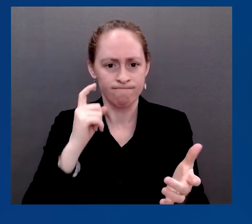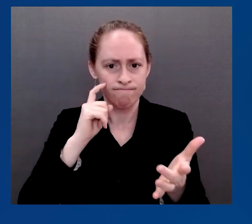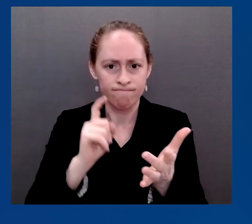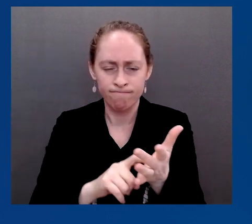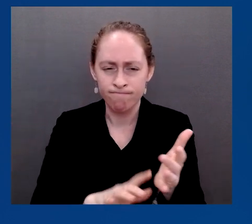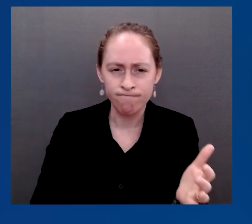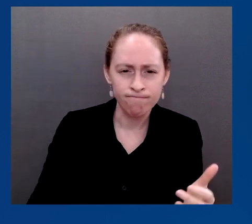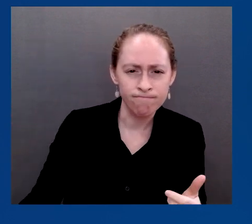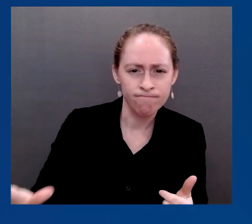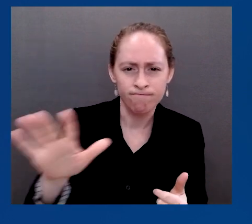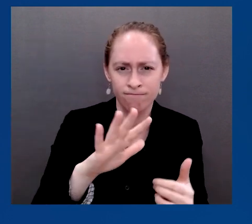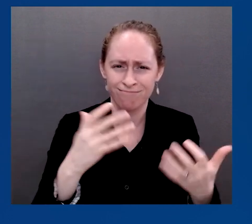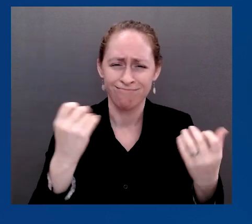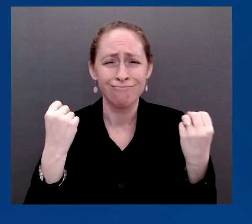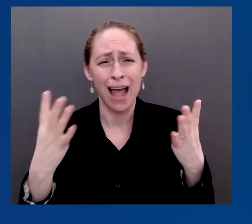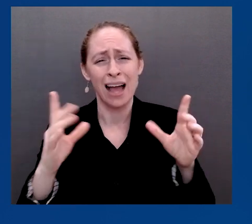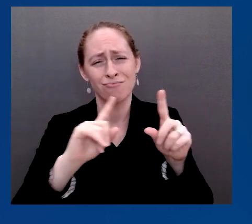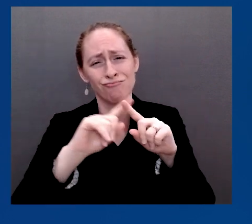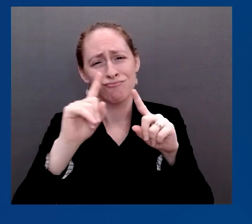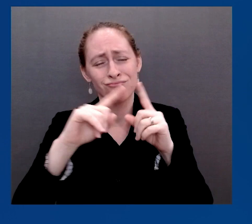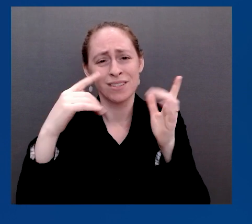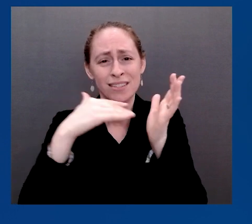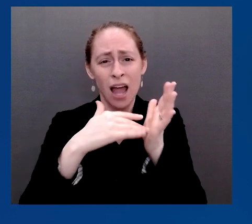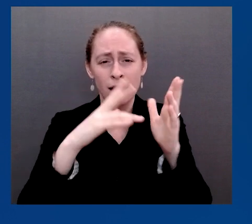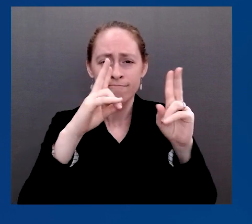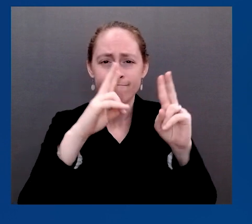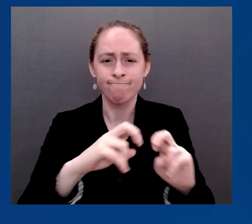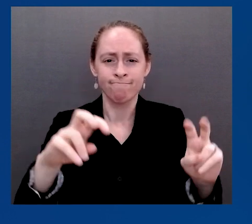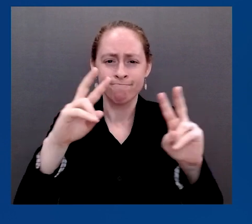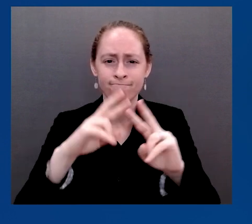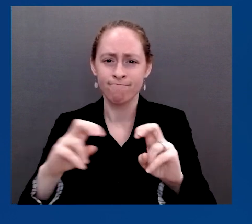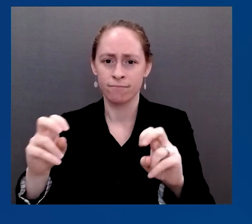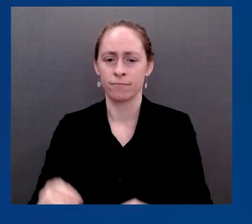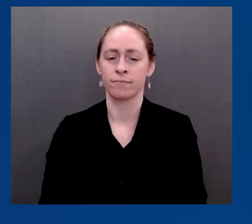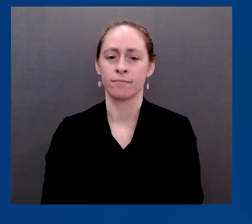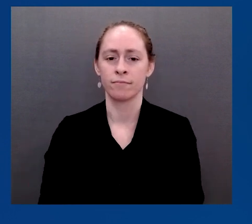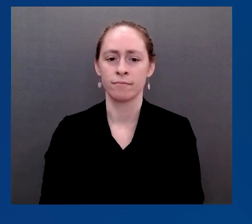booster doses markedly increase the neutralization of variants,